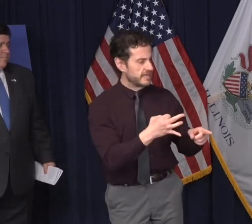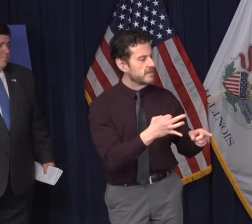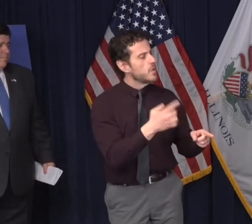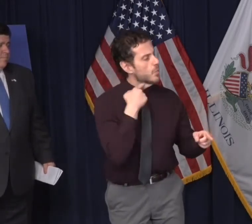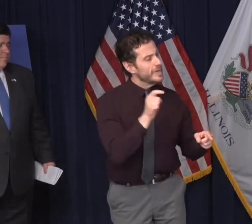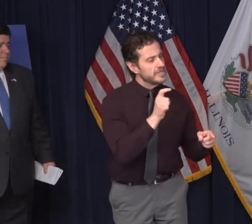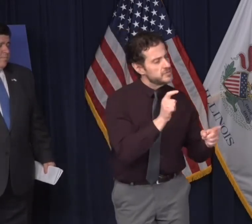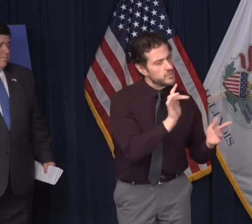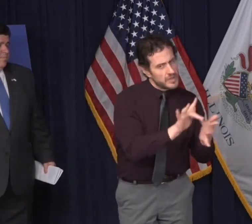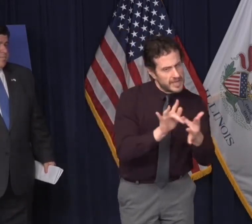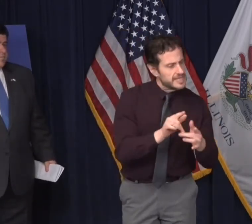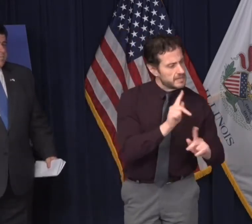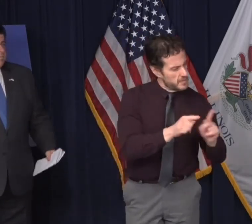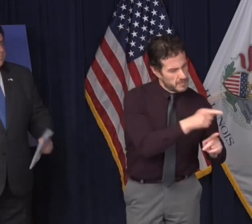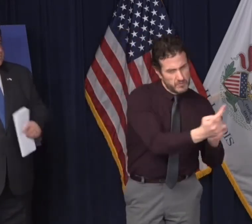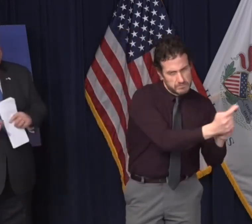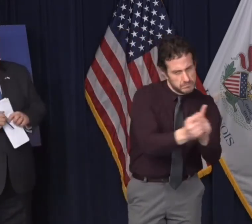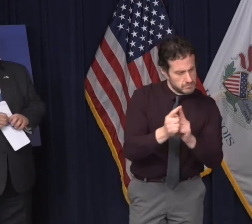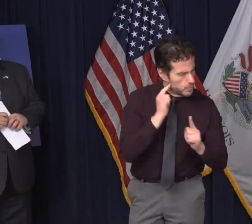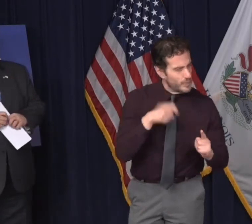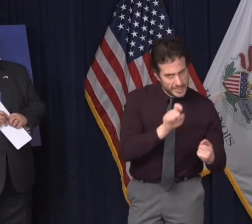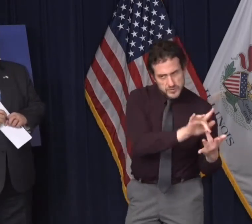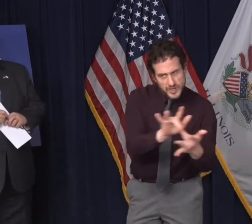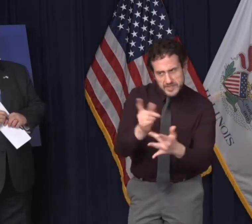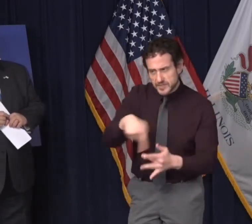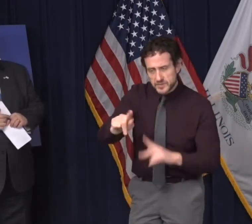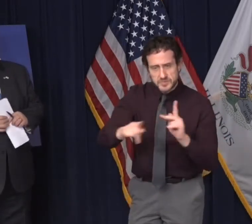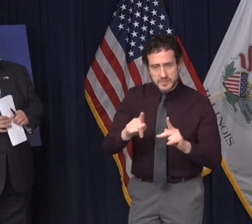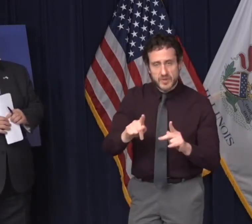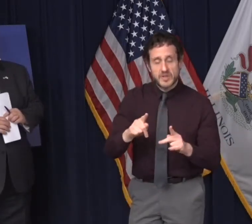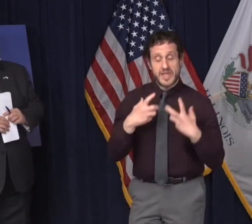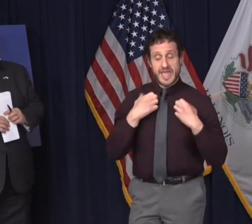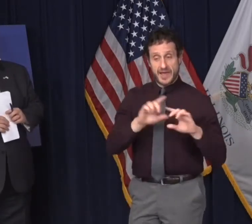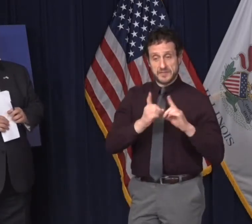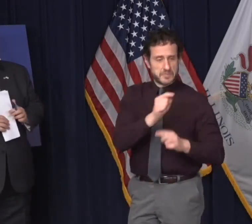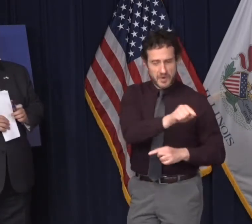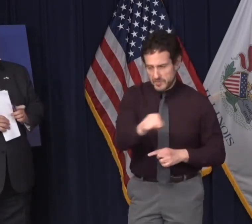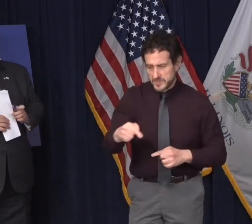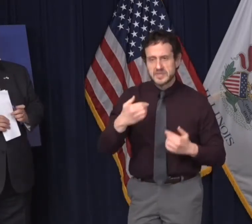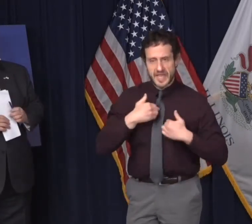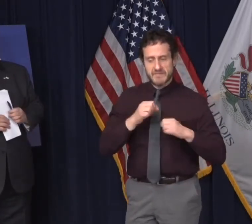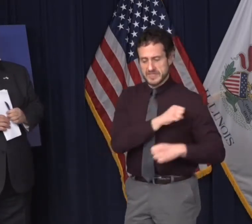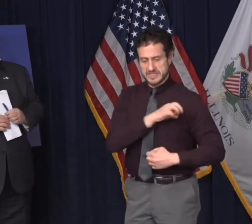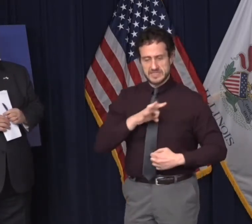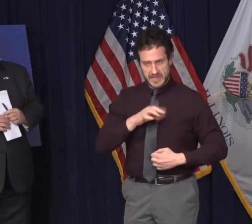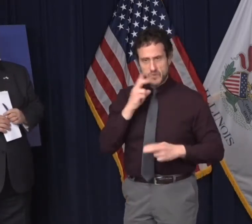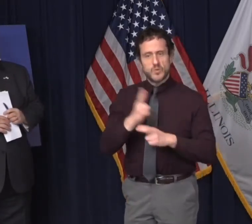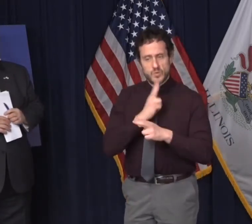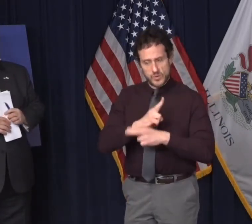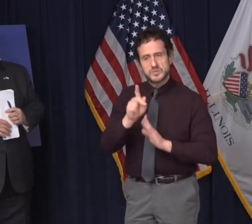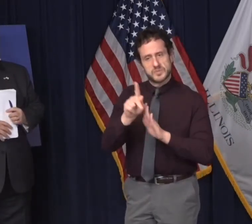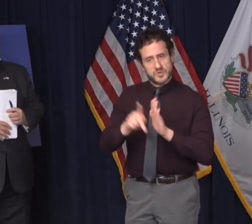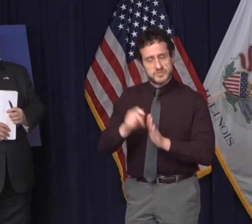CONFIRMED INFECTION. PLEASE NOTE THAT LOCAL HEALTH DEPARTMENTS HAVE WELL-TRAINED